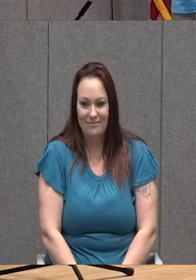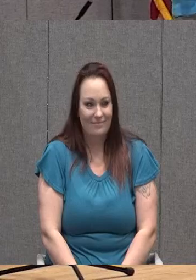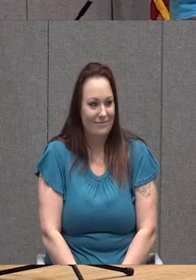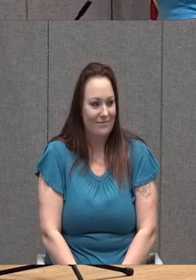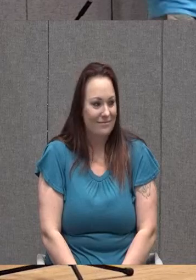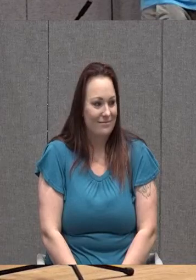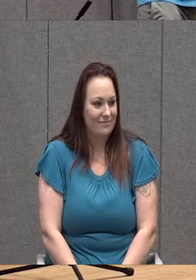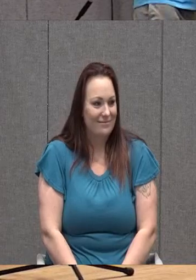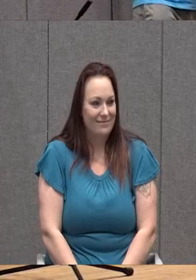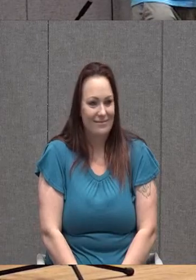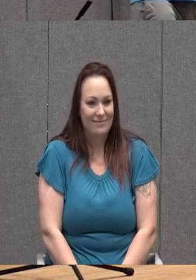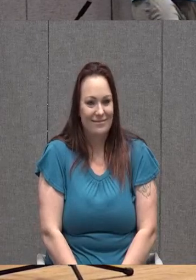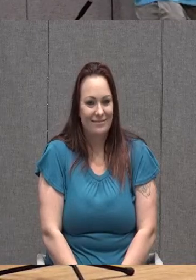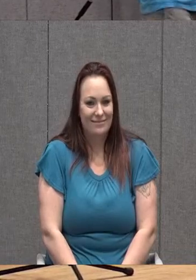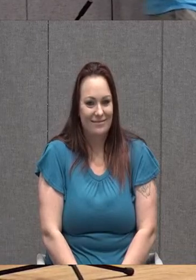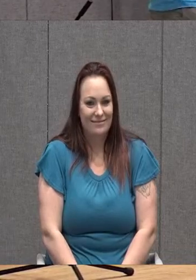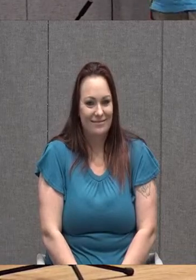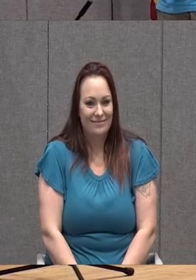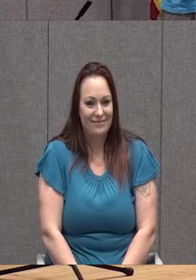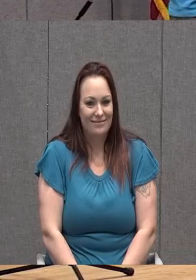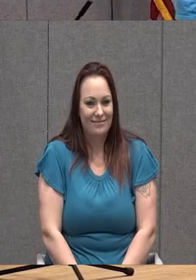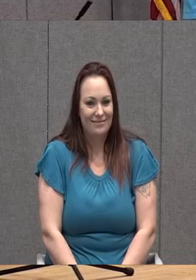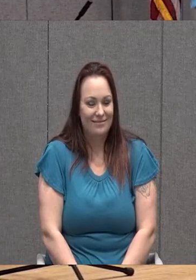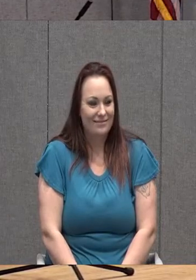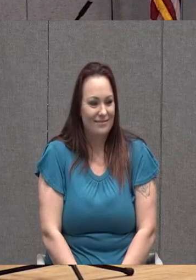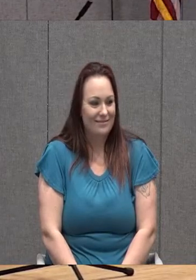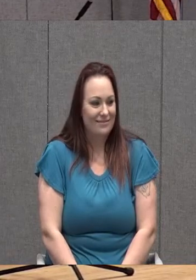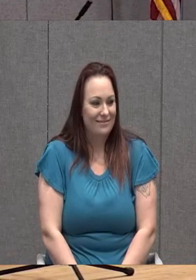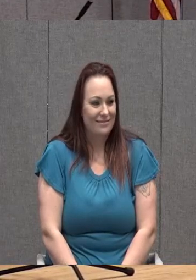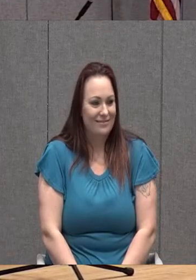Aw, man, I obviously need to change my equipment